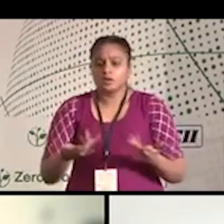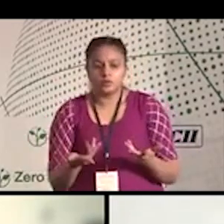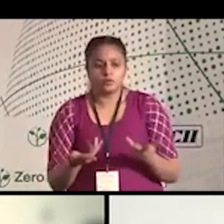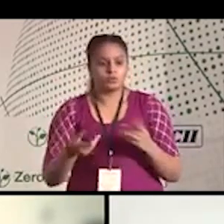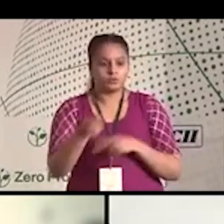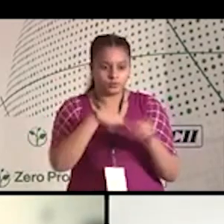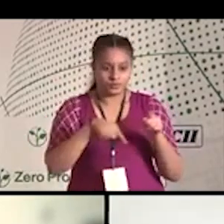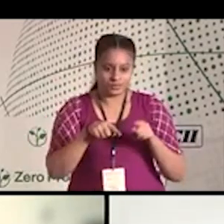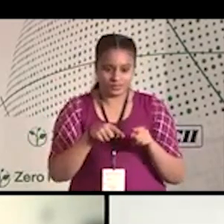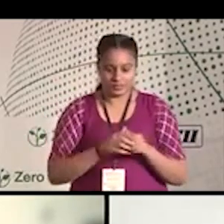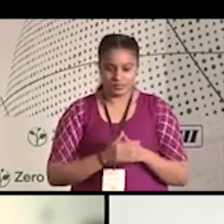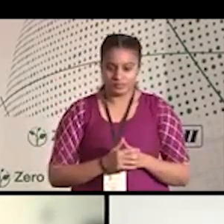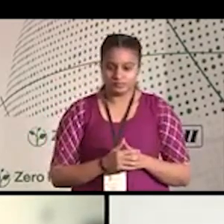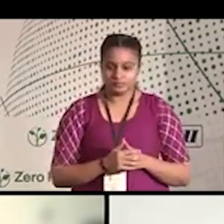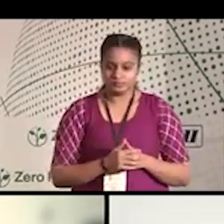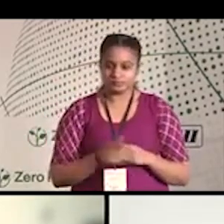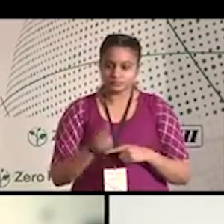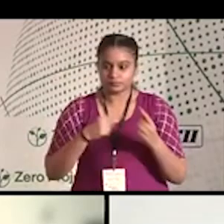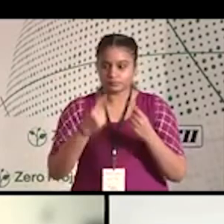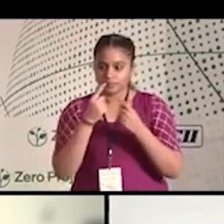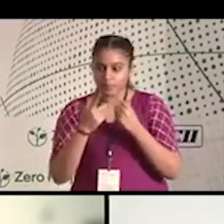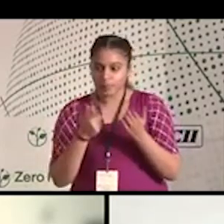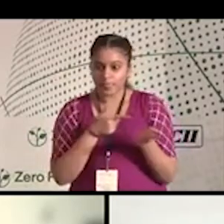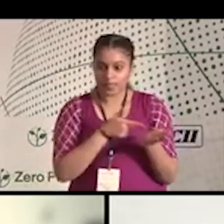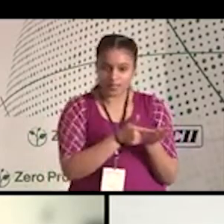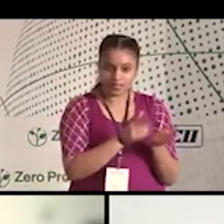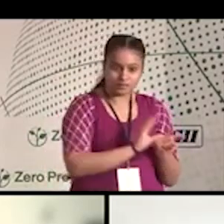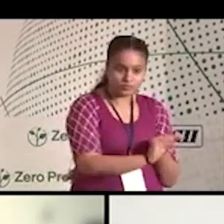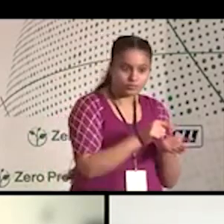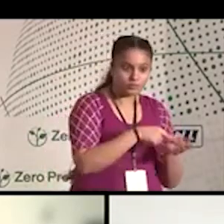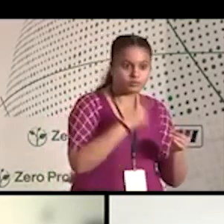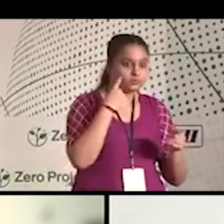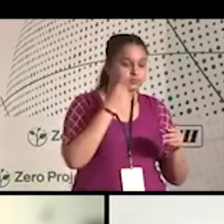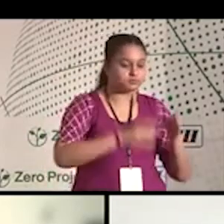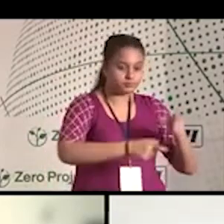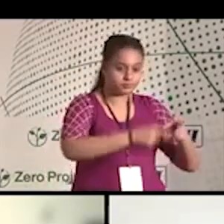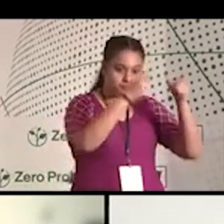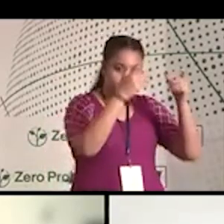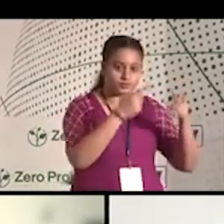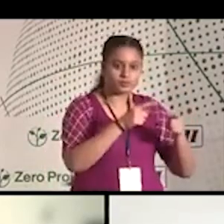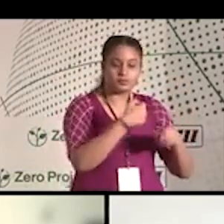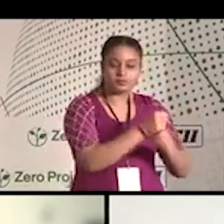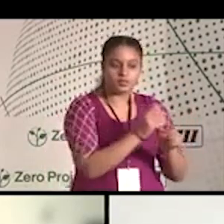We also talked about rural infrastructure development and the ecosystem that